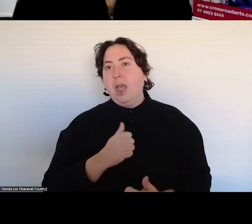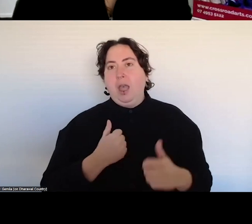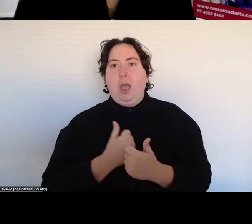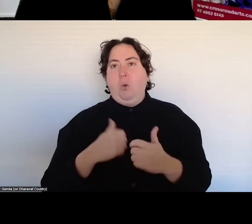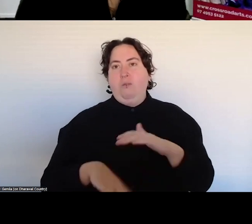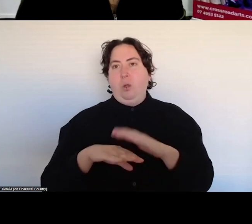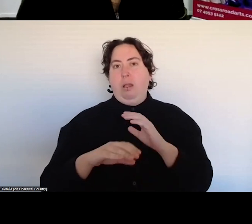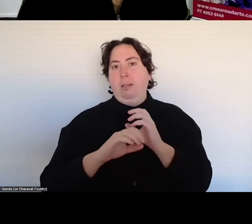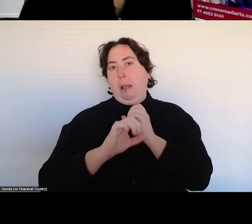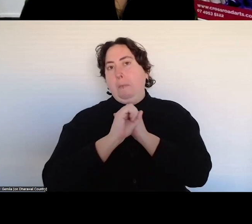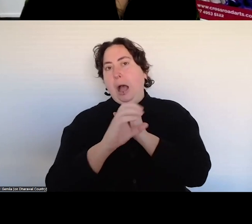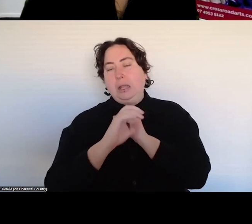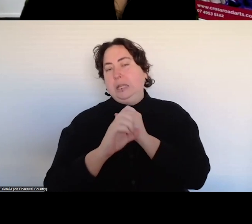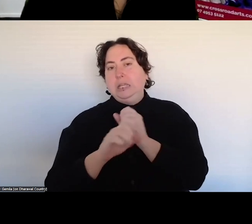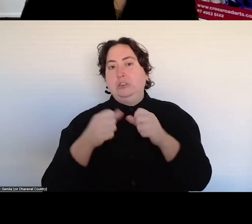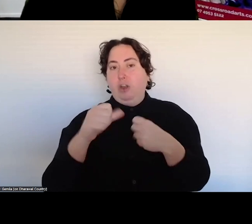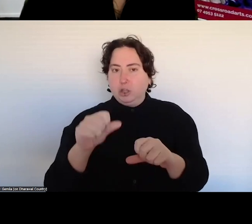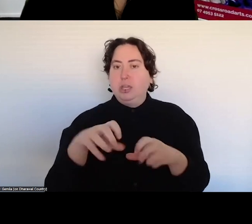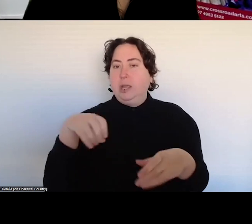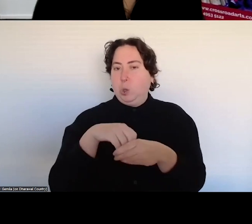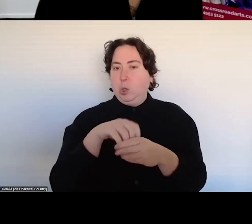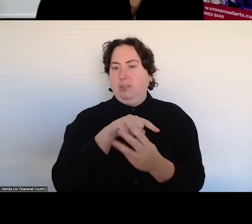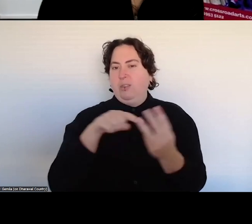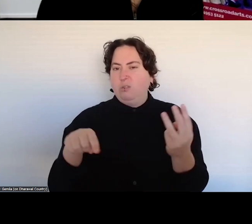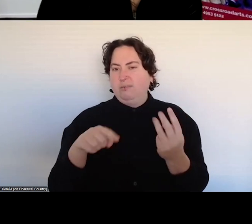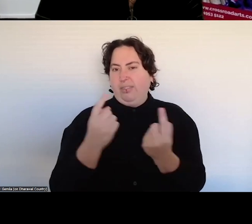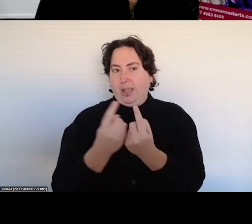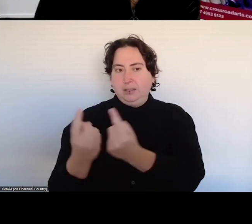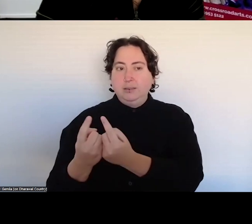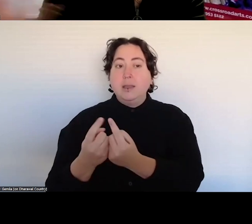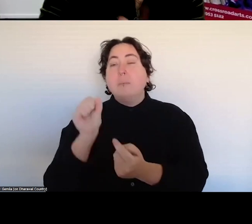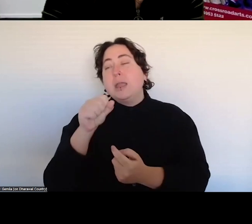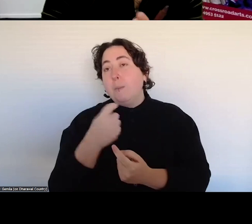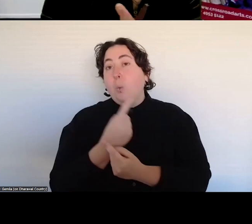I think that is a good point too, we are fortunate to have a marketing officer and